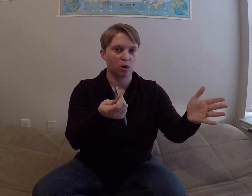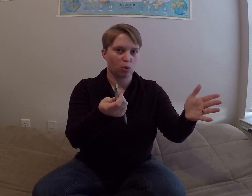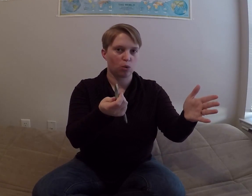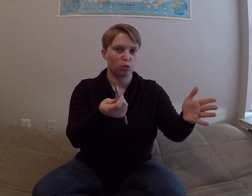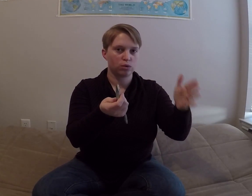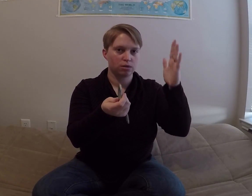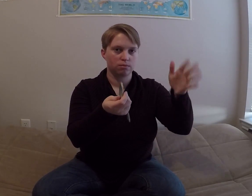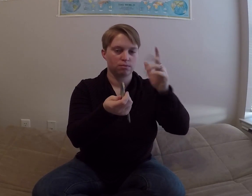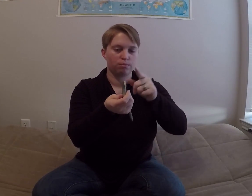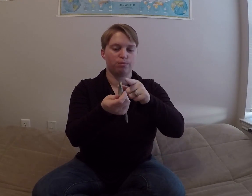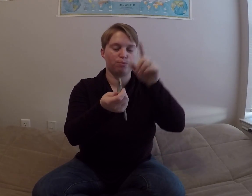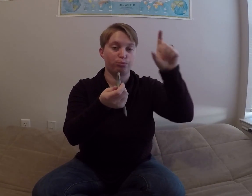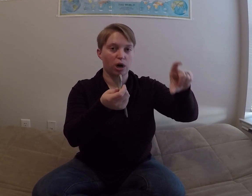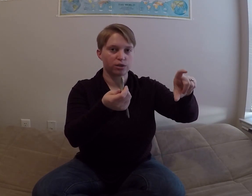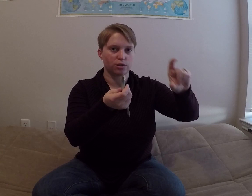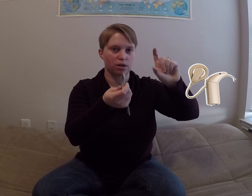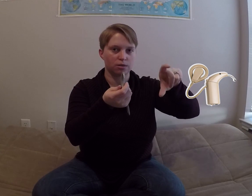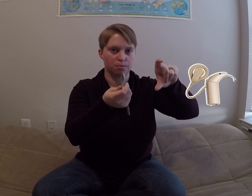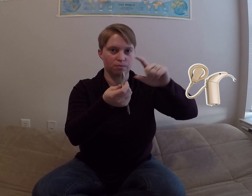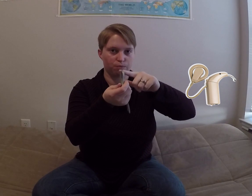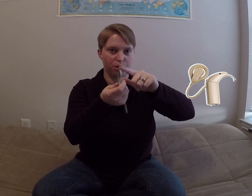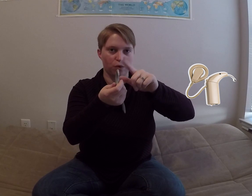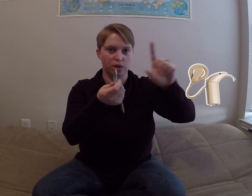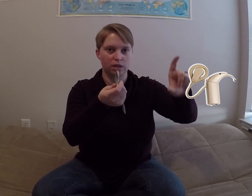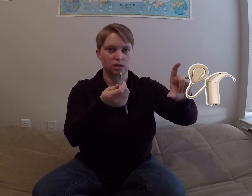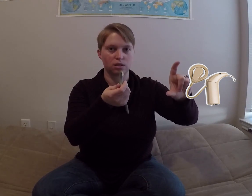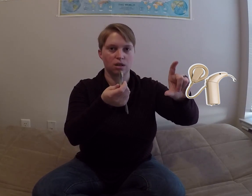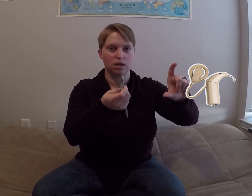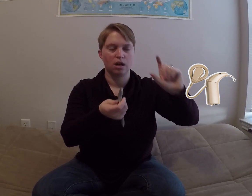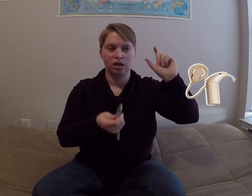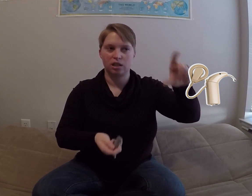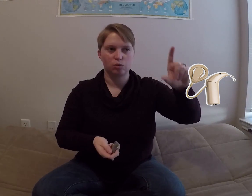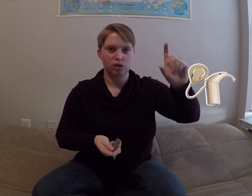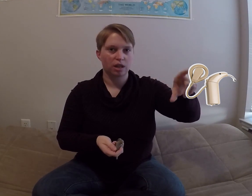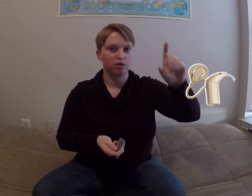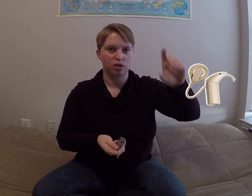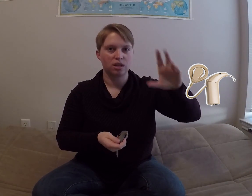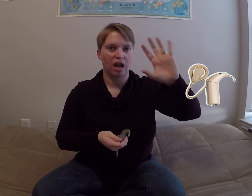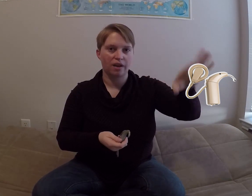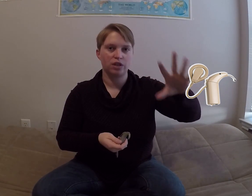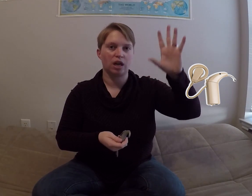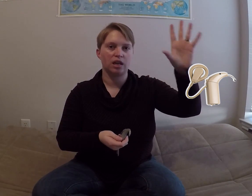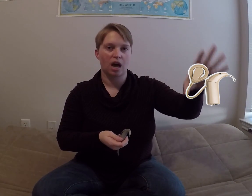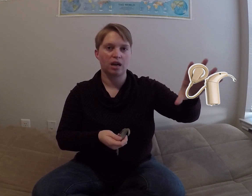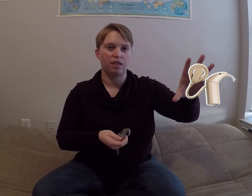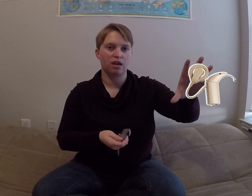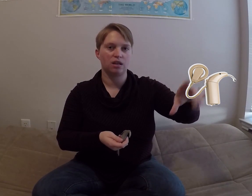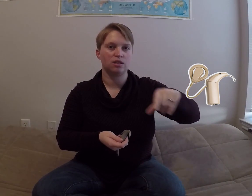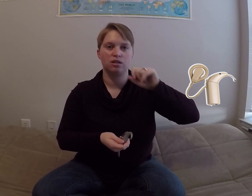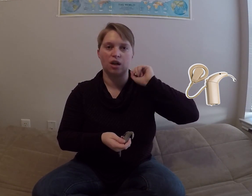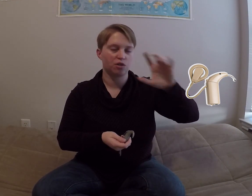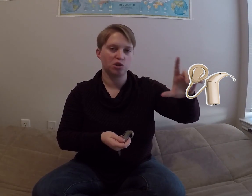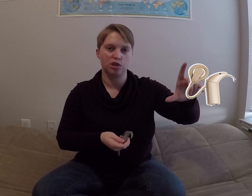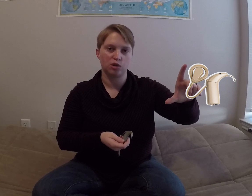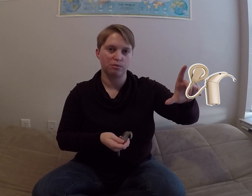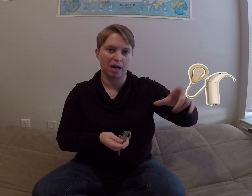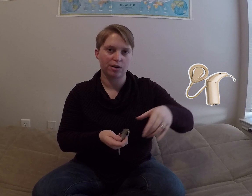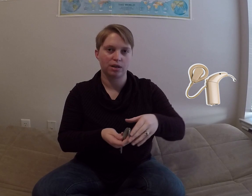My old processor before this. This was just everyday kinda thing, nothing you can do about it.